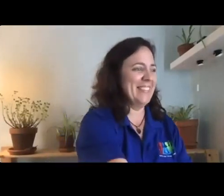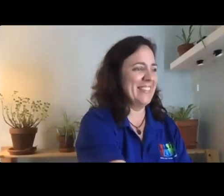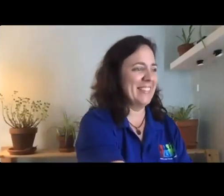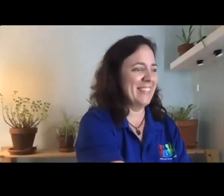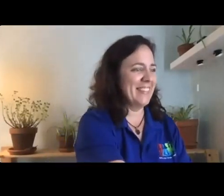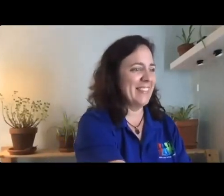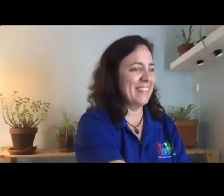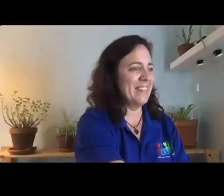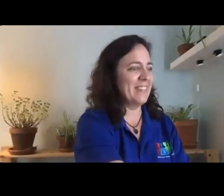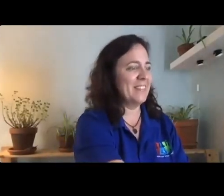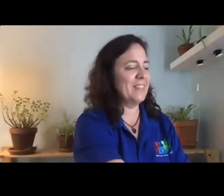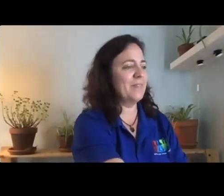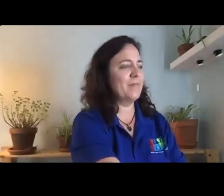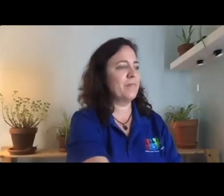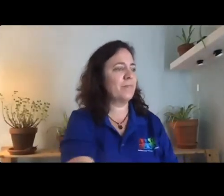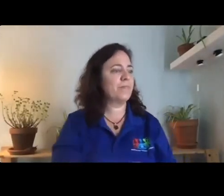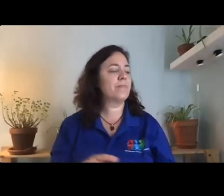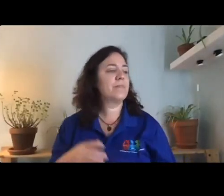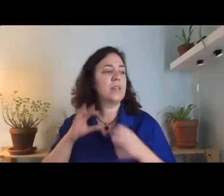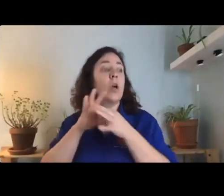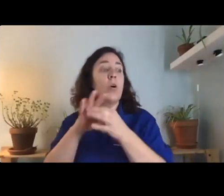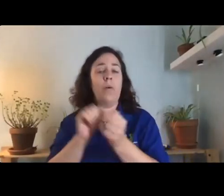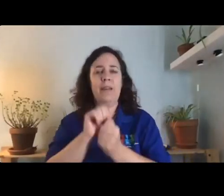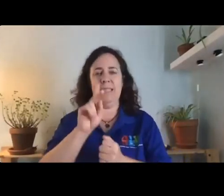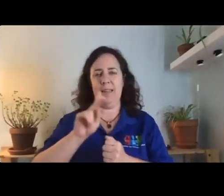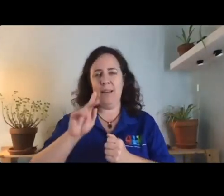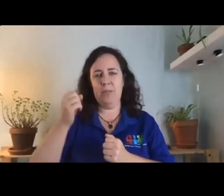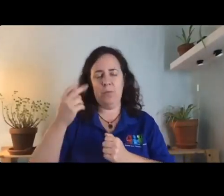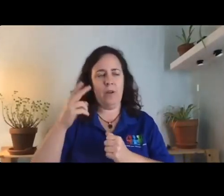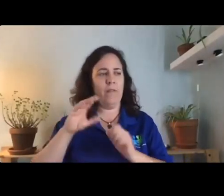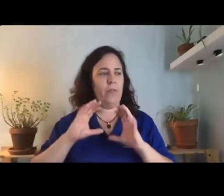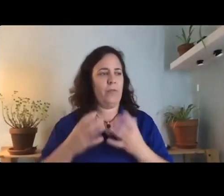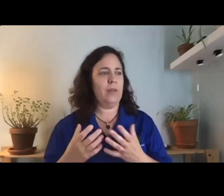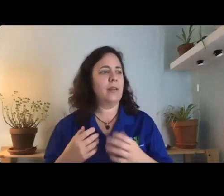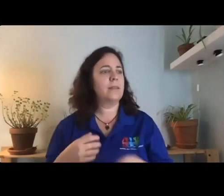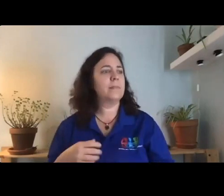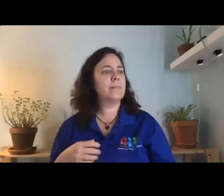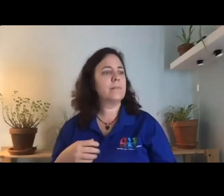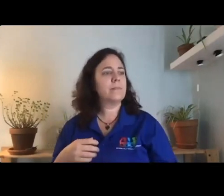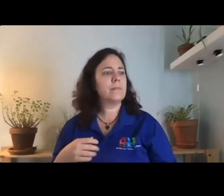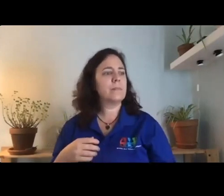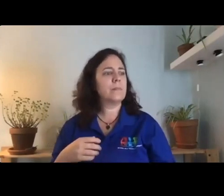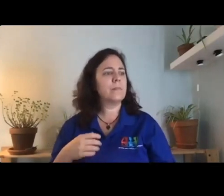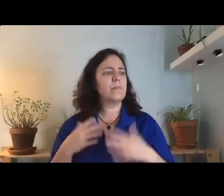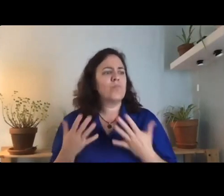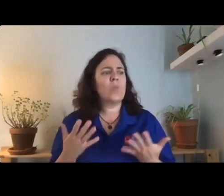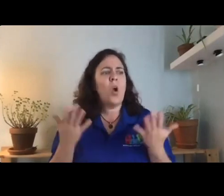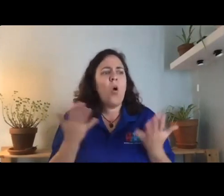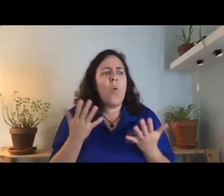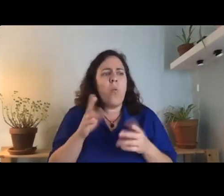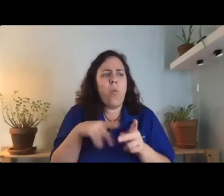may not be as important of a variable in those types of studies. > That certainly makes sense.